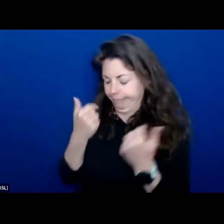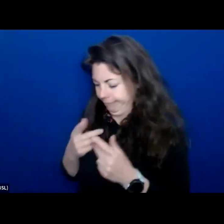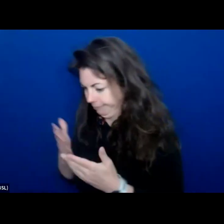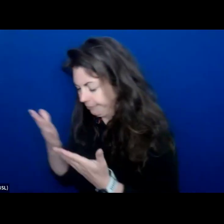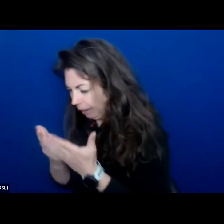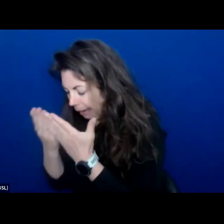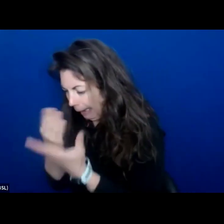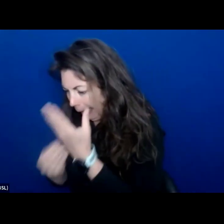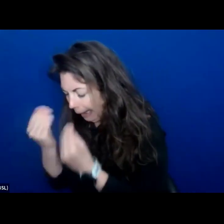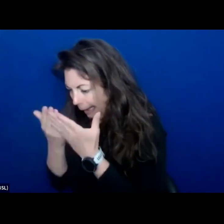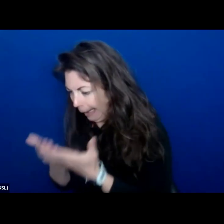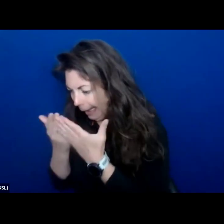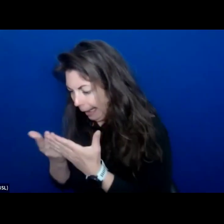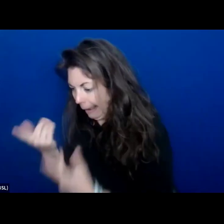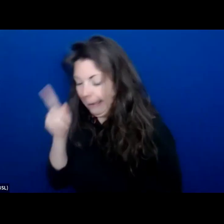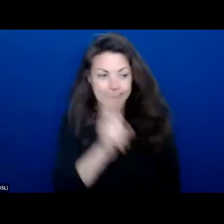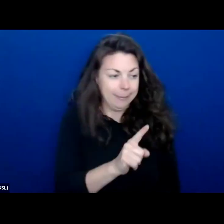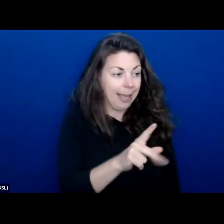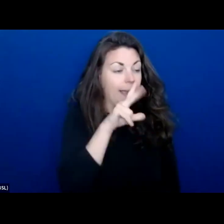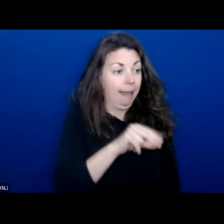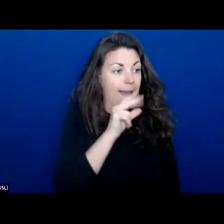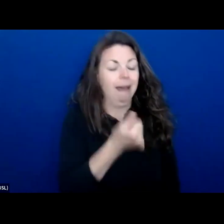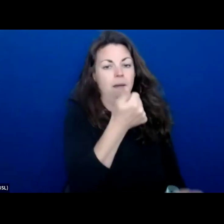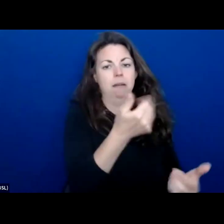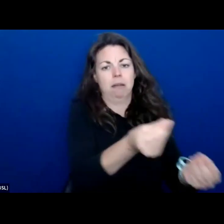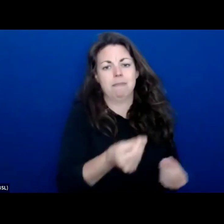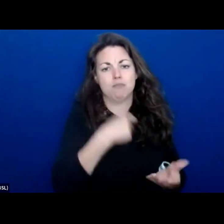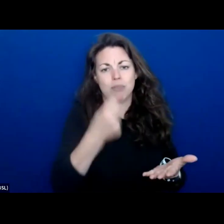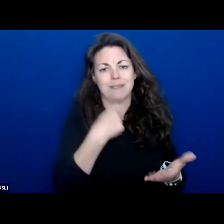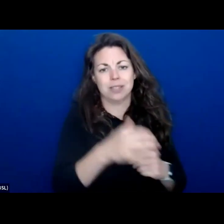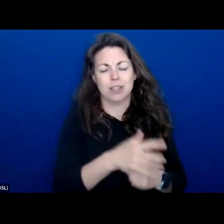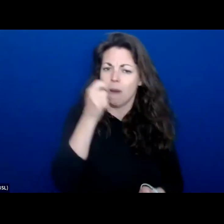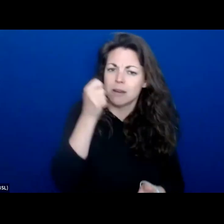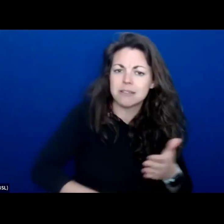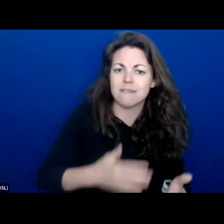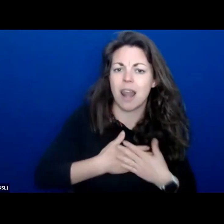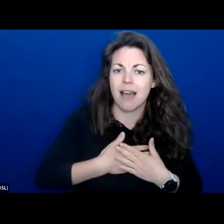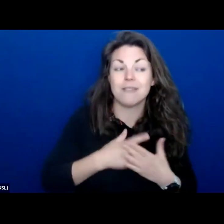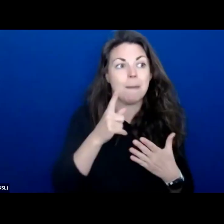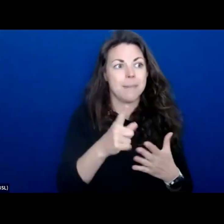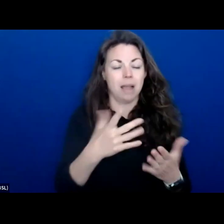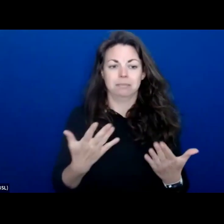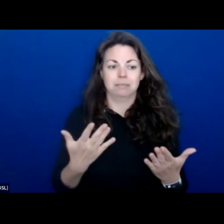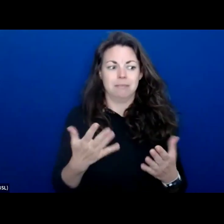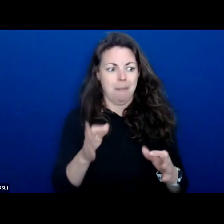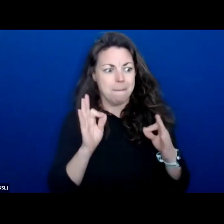but I've had a lot of tough love from women and I think that's very much made me the woman who now gives tough love but it's